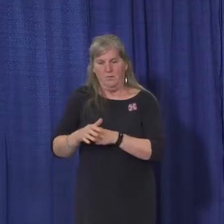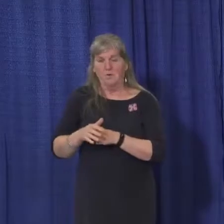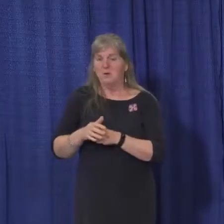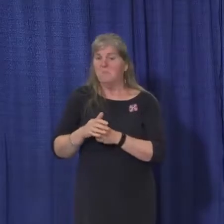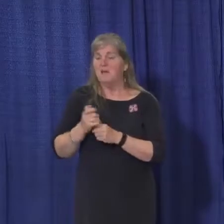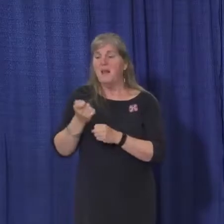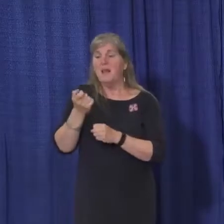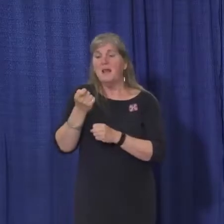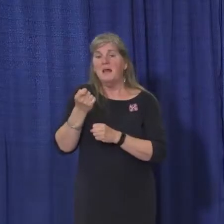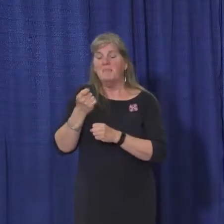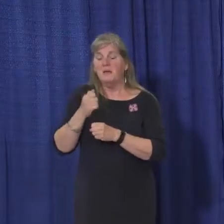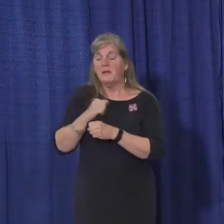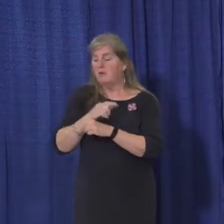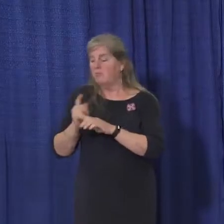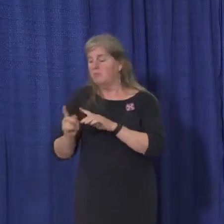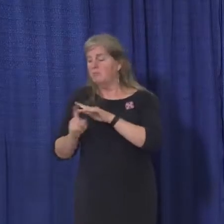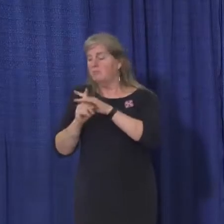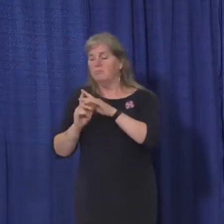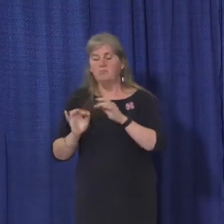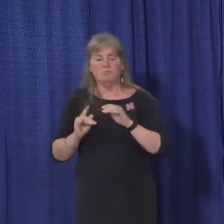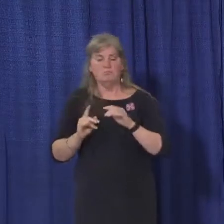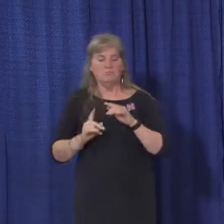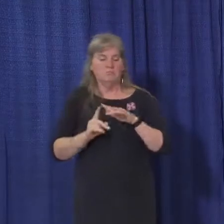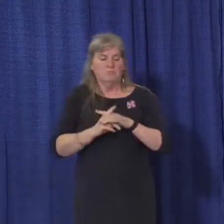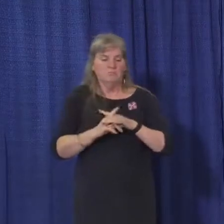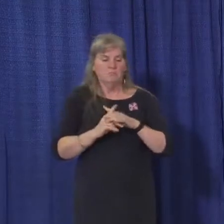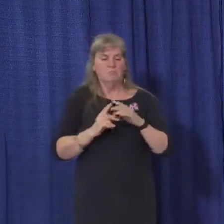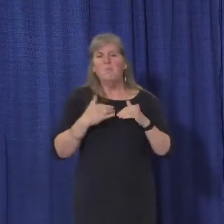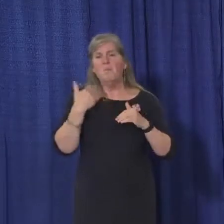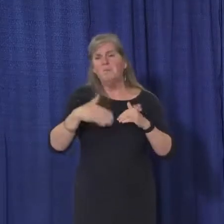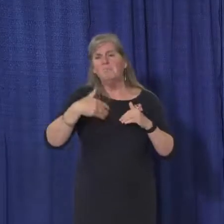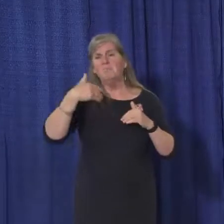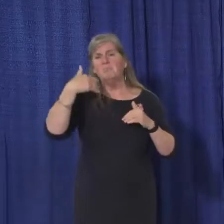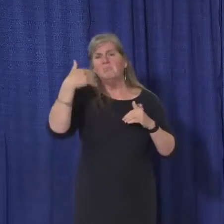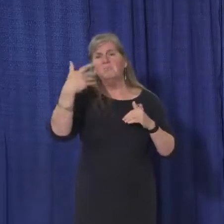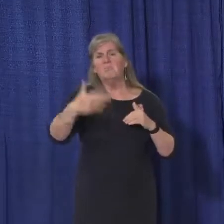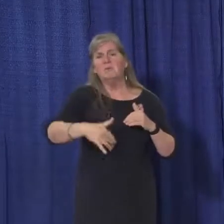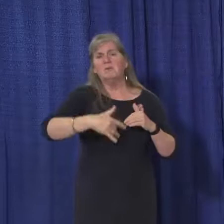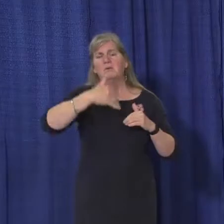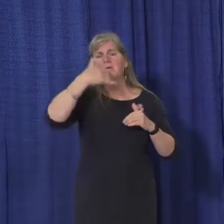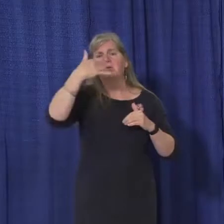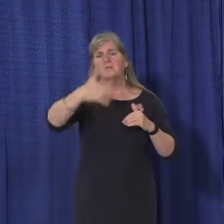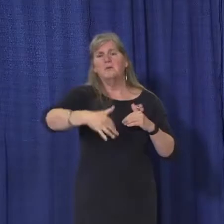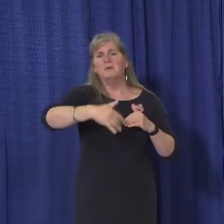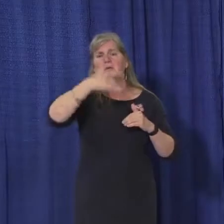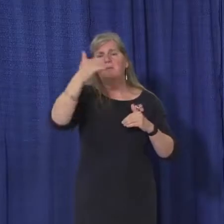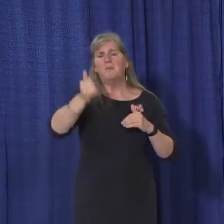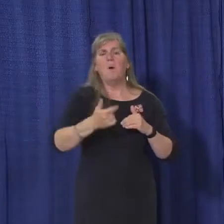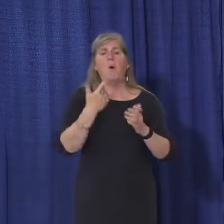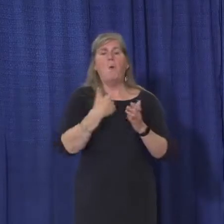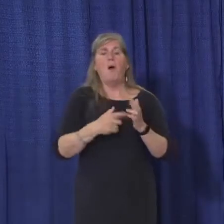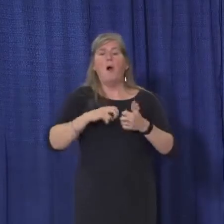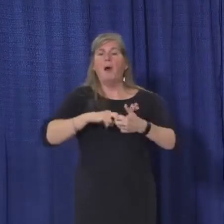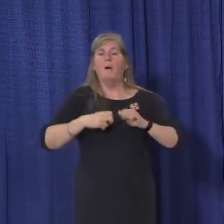these occasional introductions because we've always had them but it's the conditions that